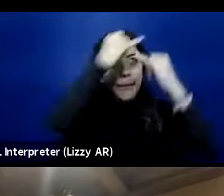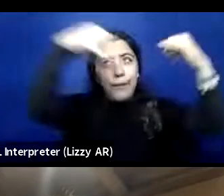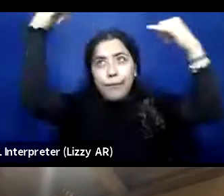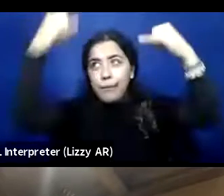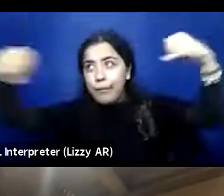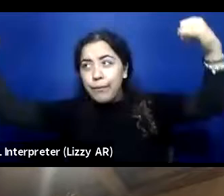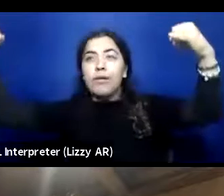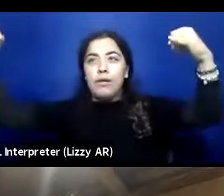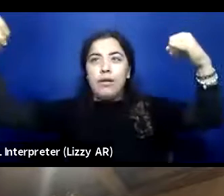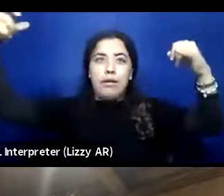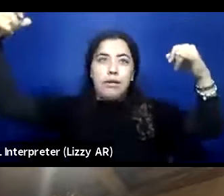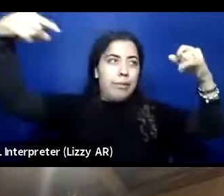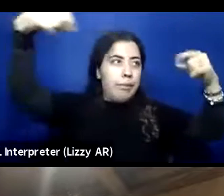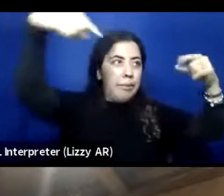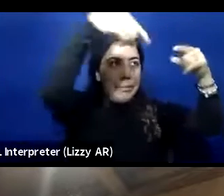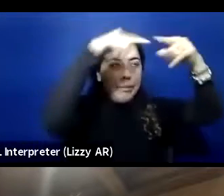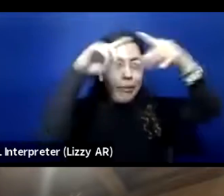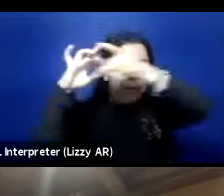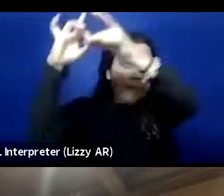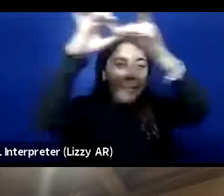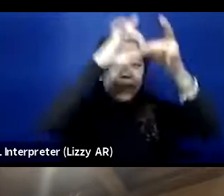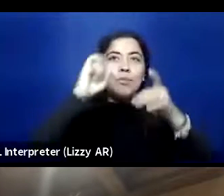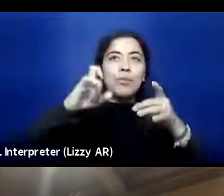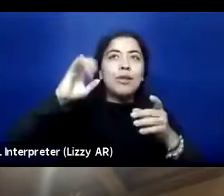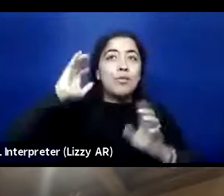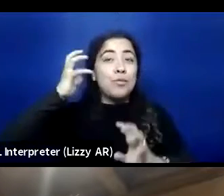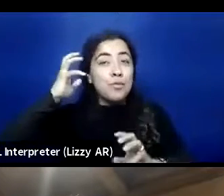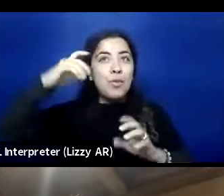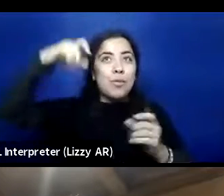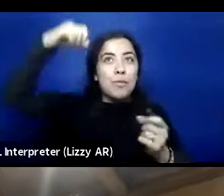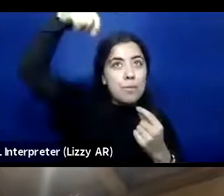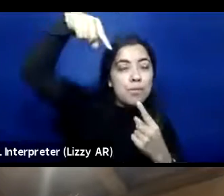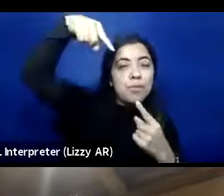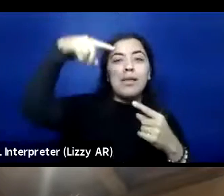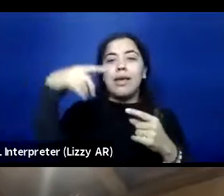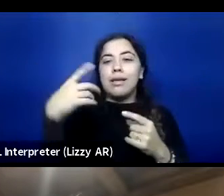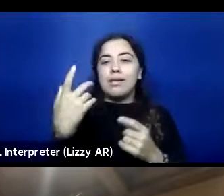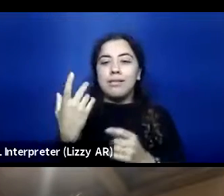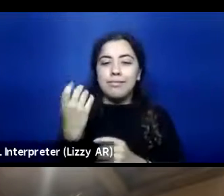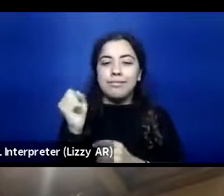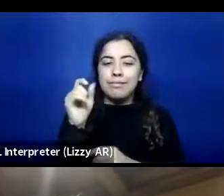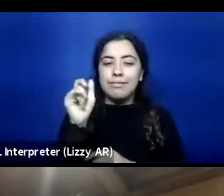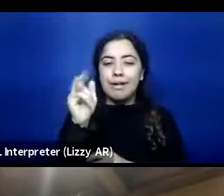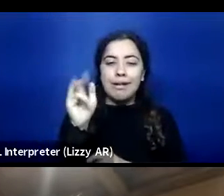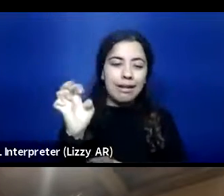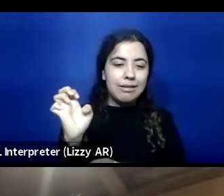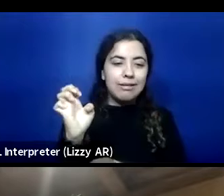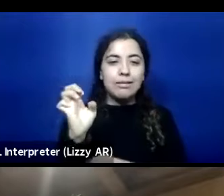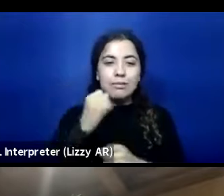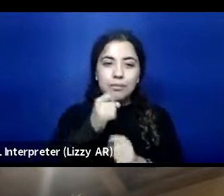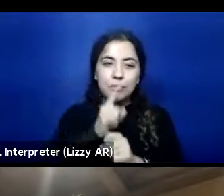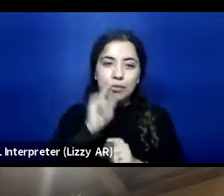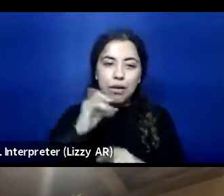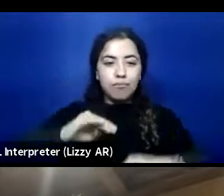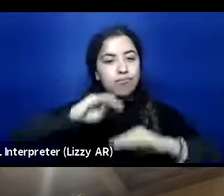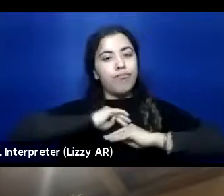in order to accommodate that requirement. But once again, the implementation of the internet